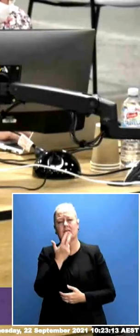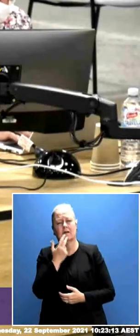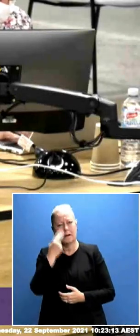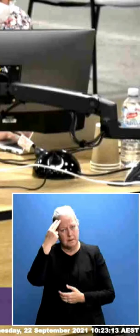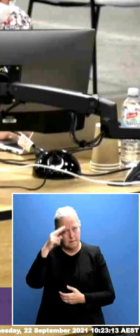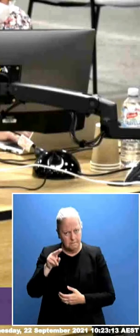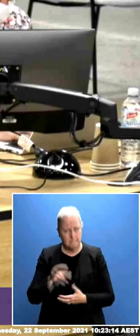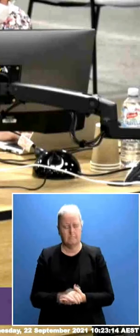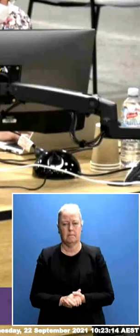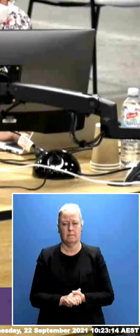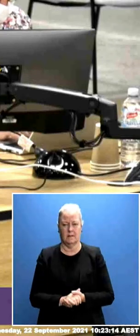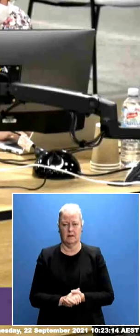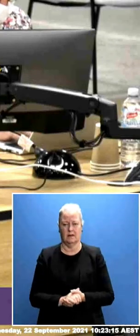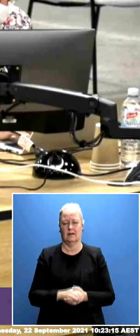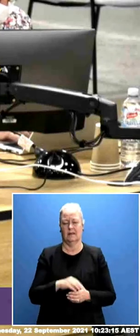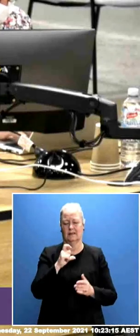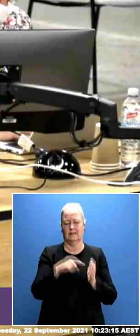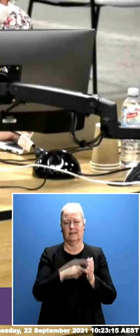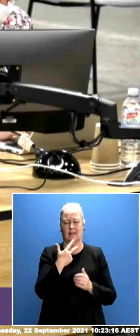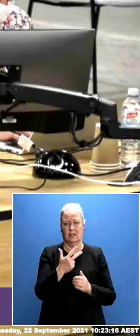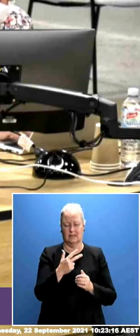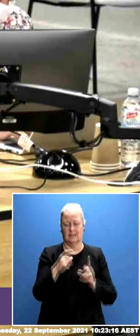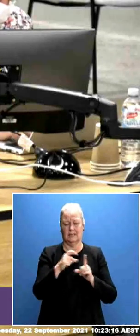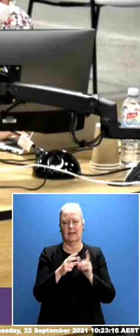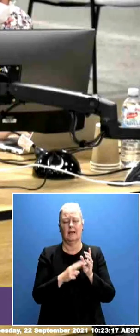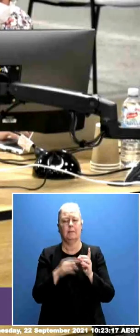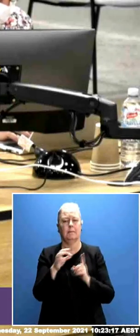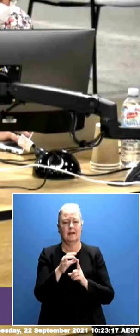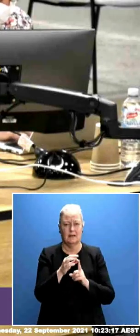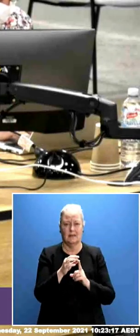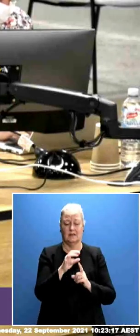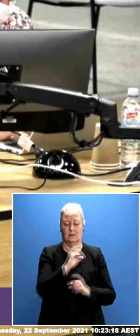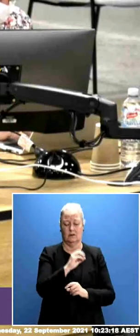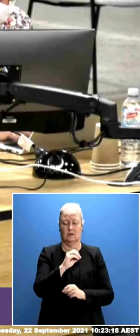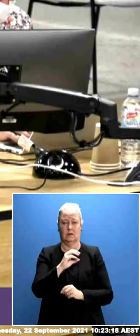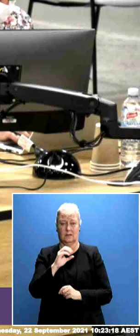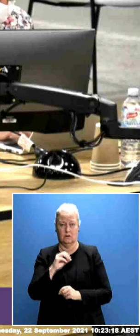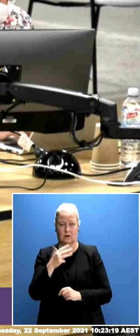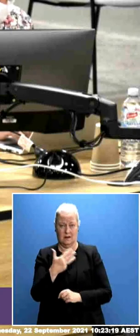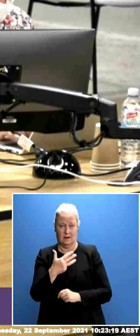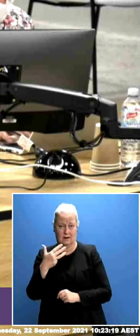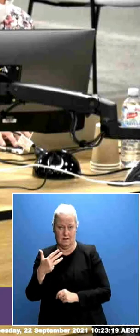which is CTH-DNP-00099.